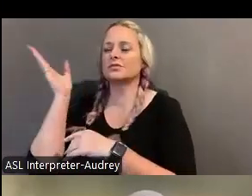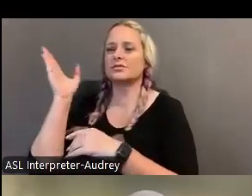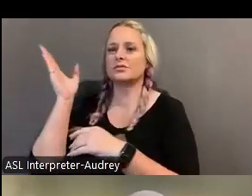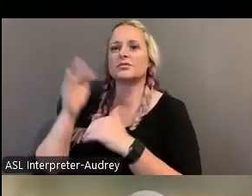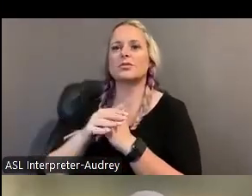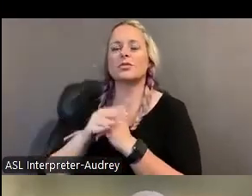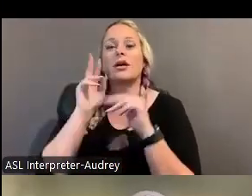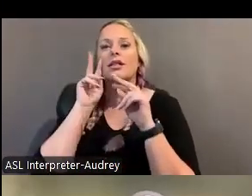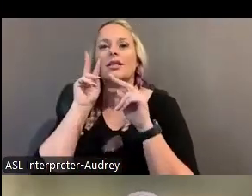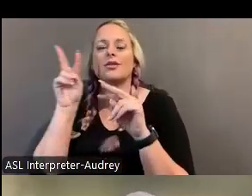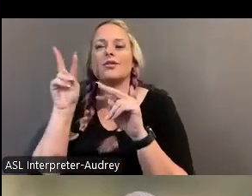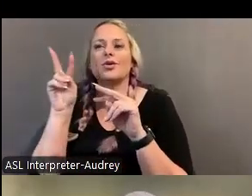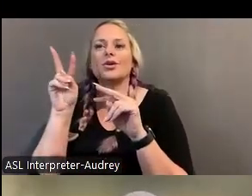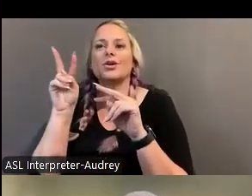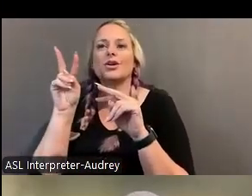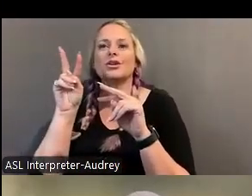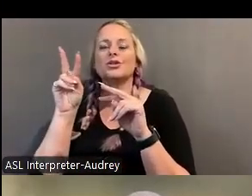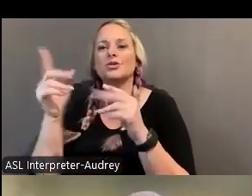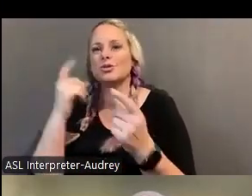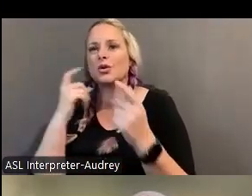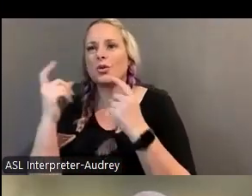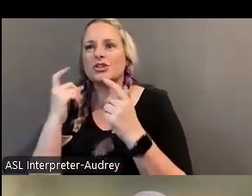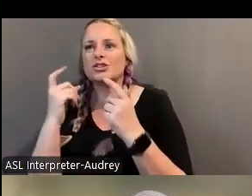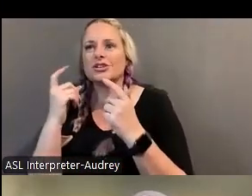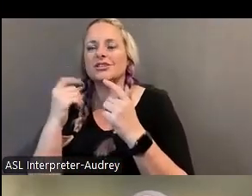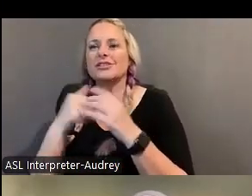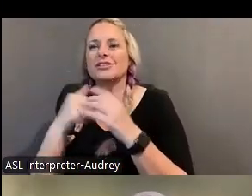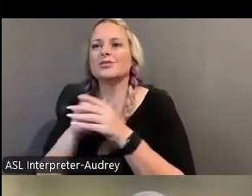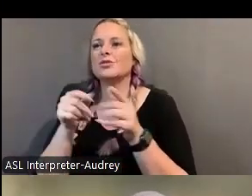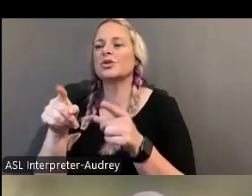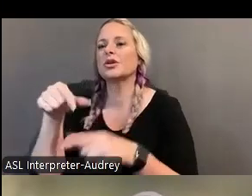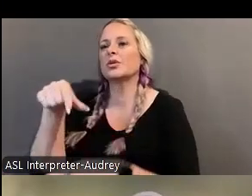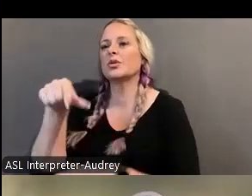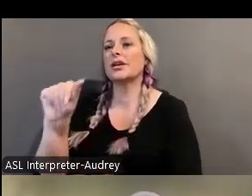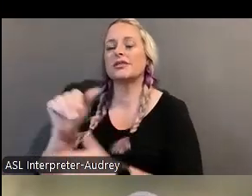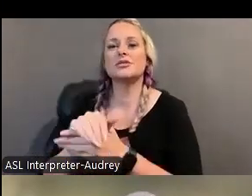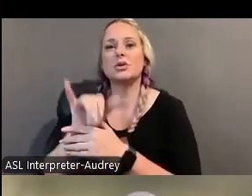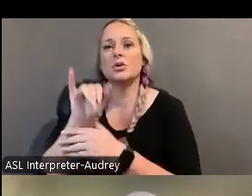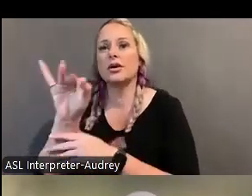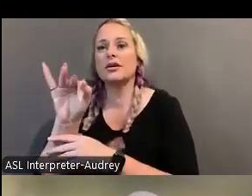forward to all of your questions during the Q&A period. If you have any more detailed questions,